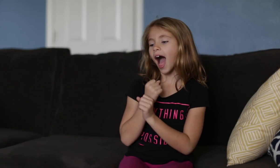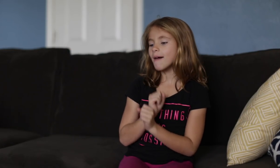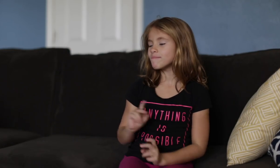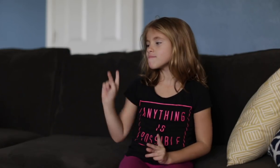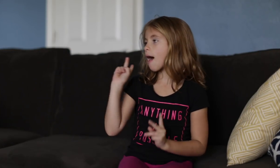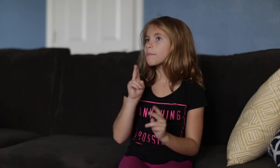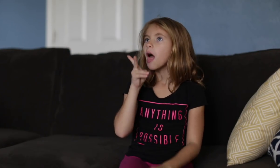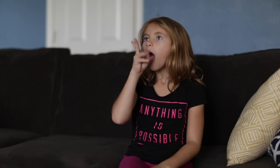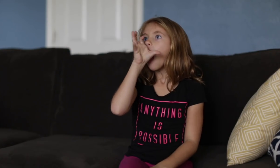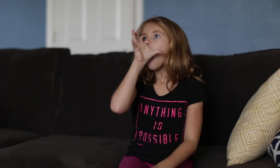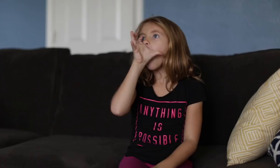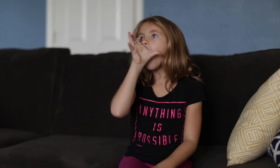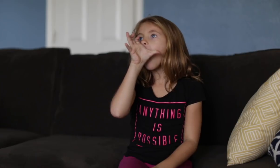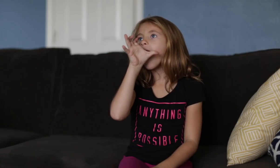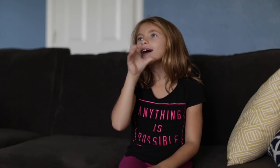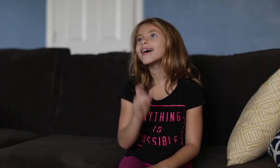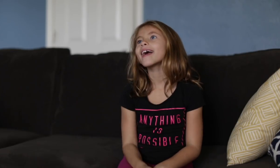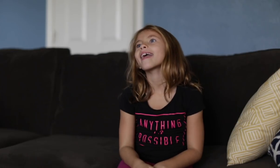People will find your story fascinating!